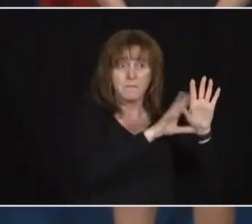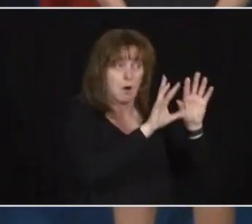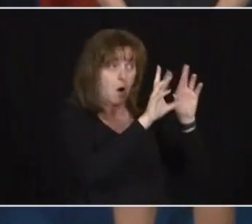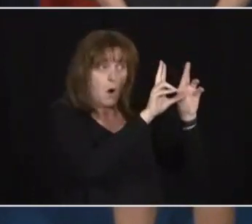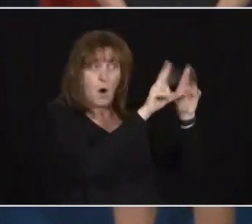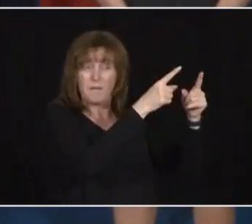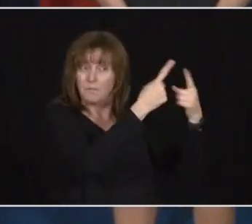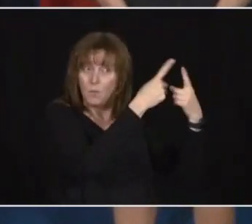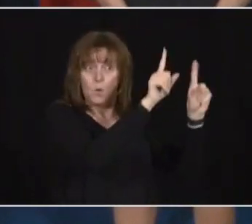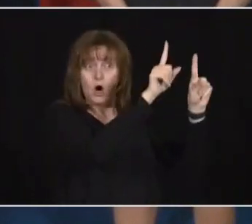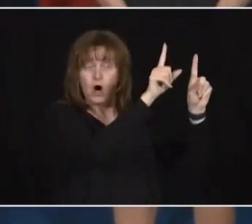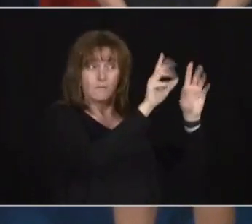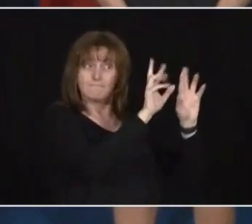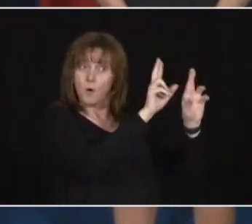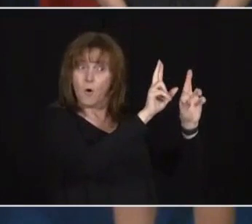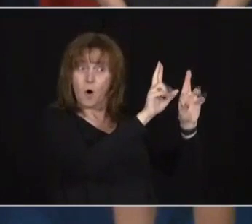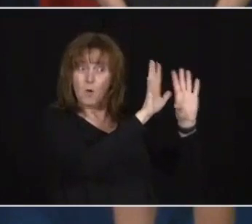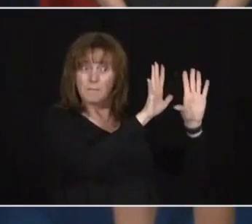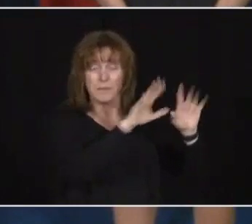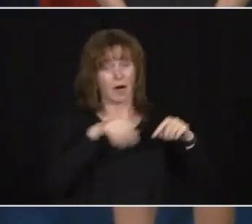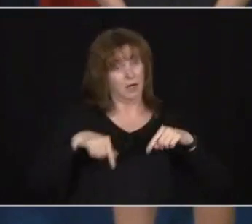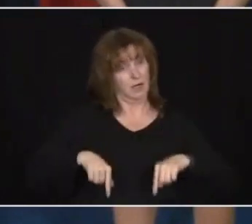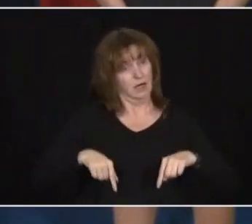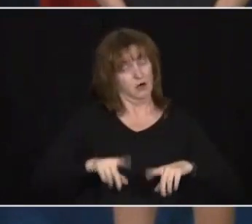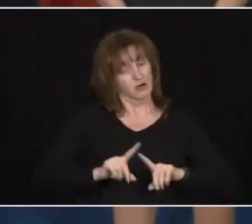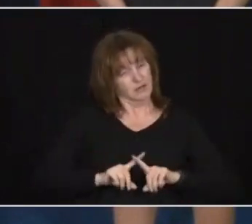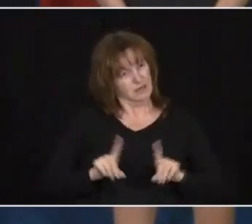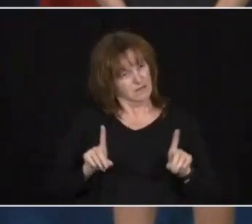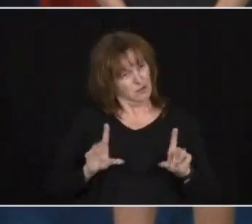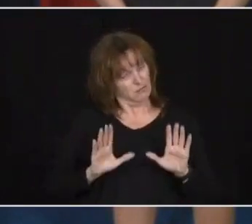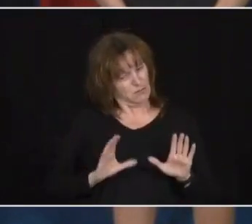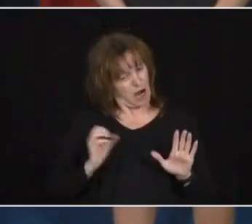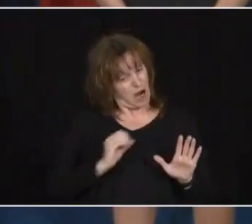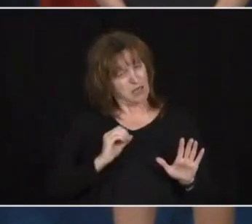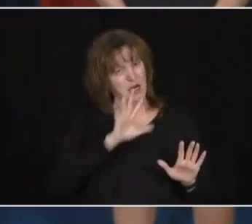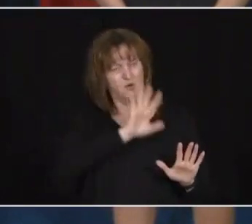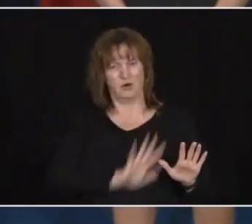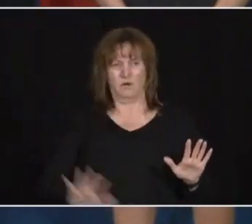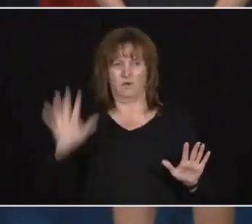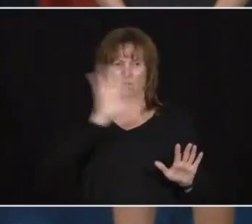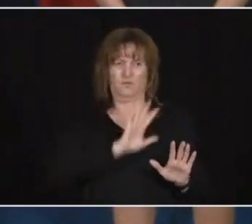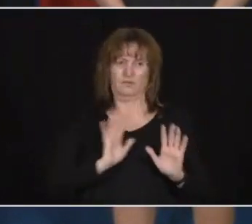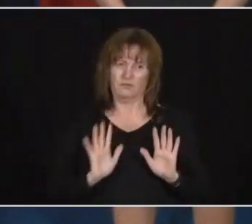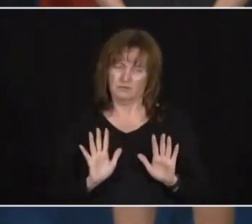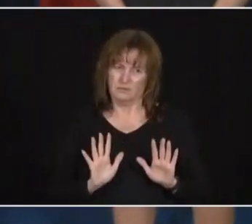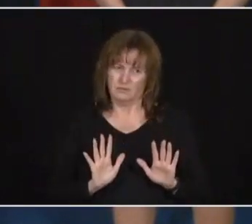I hope it does work. But we're in a different scenario here in Ontario.